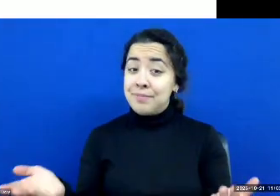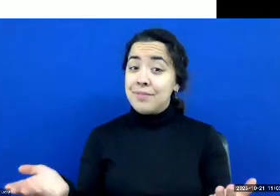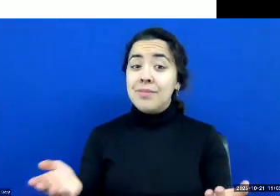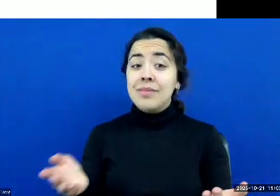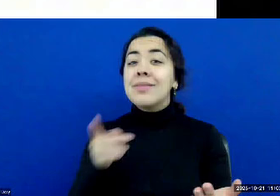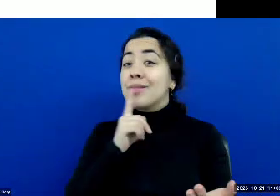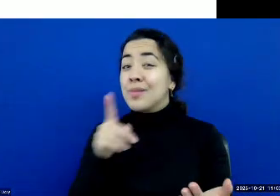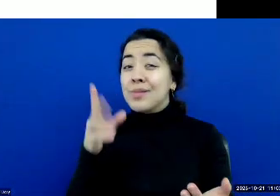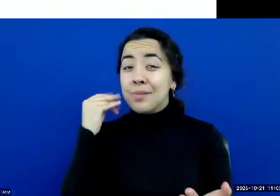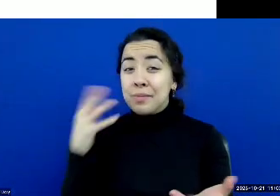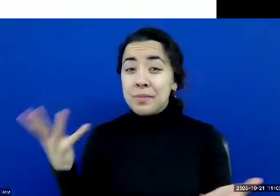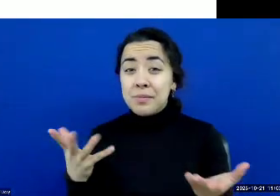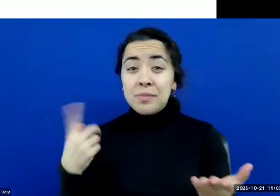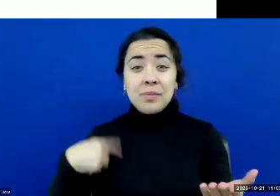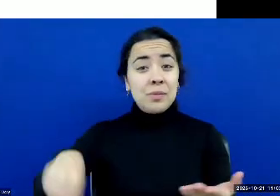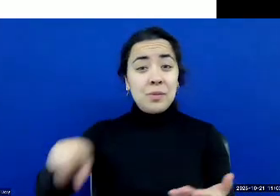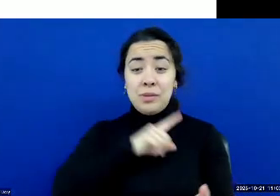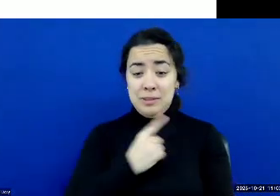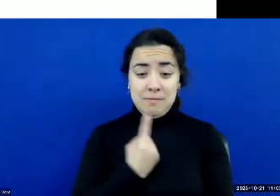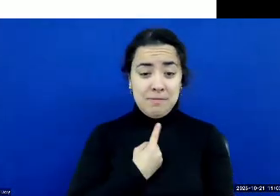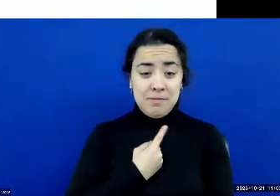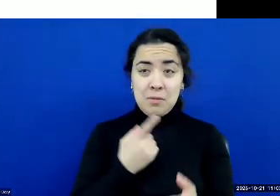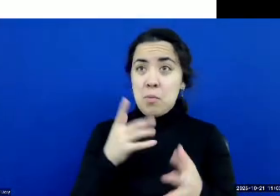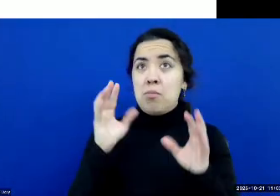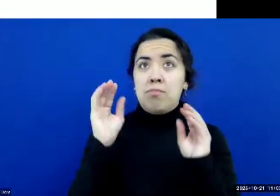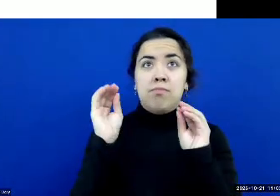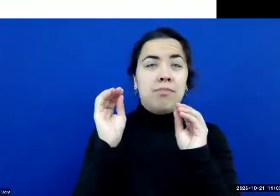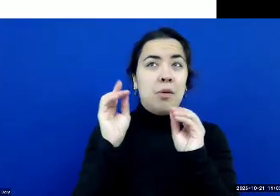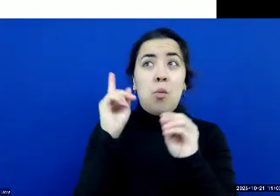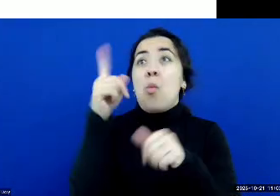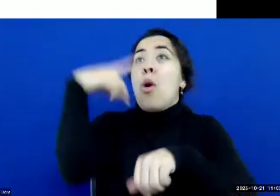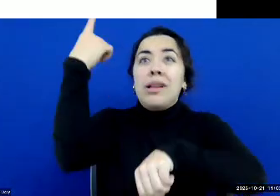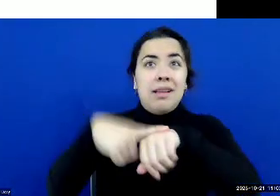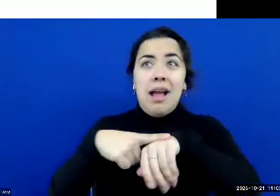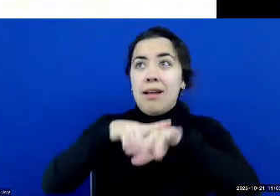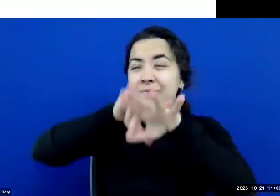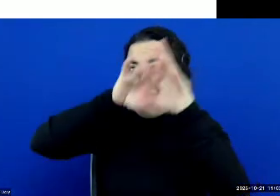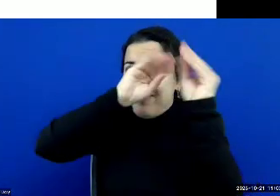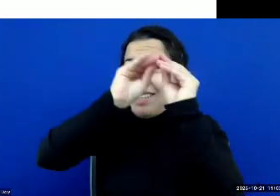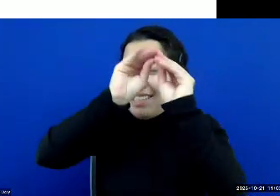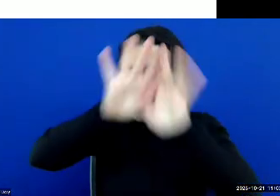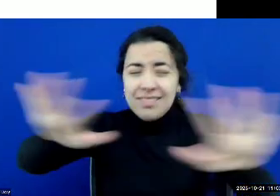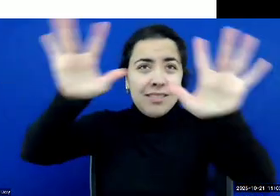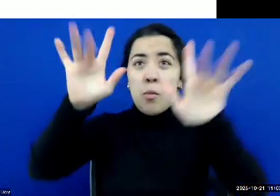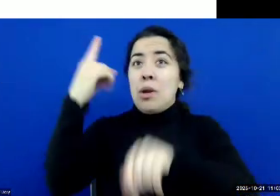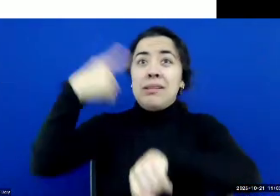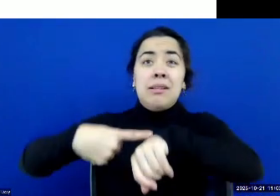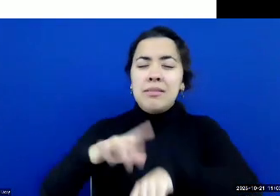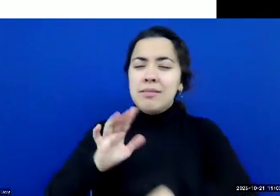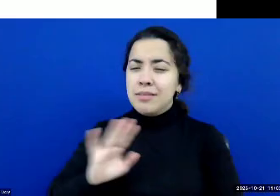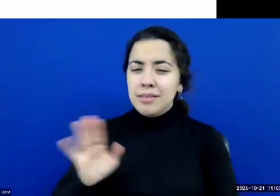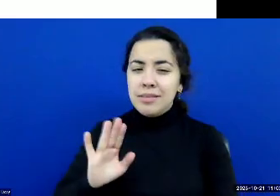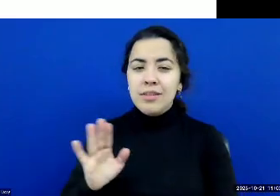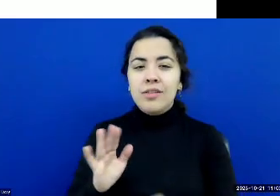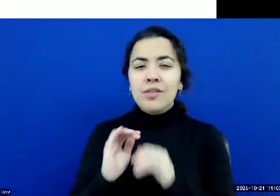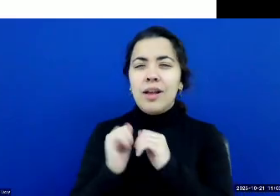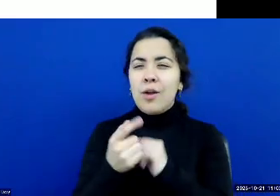Kathleen DeForest: The reality is that we can't do the whole project all at once. Kathleen DeForest: So how do you eat an elephant?